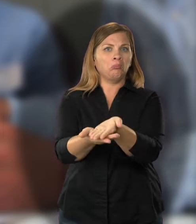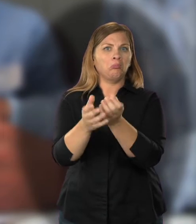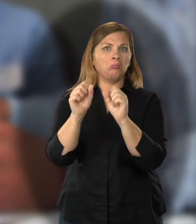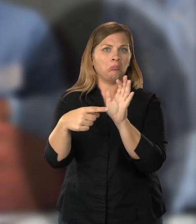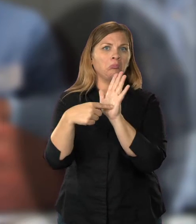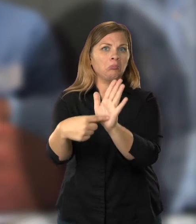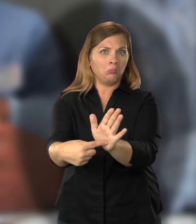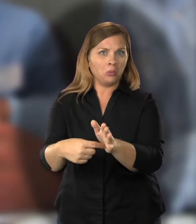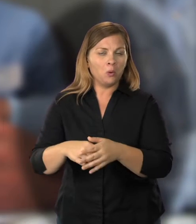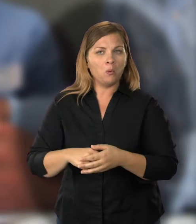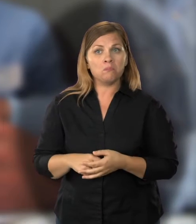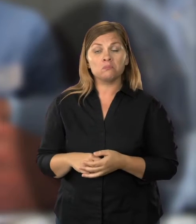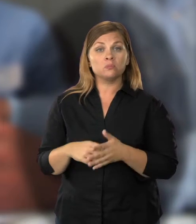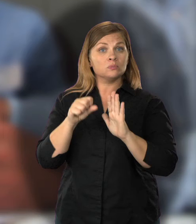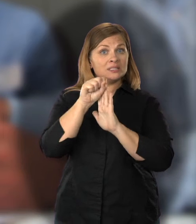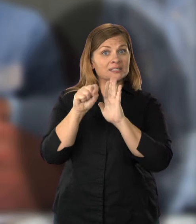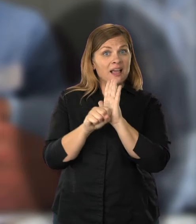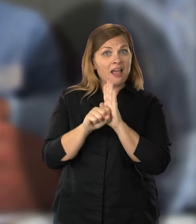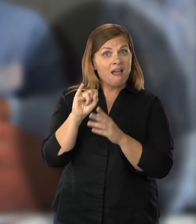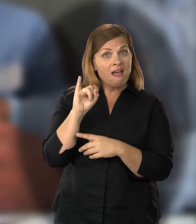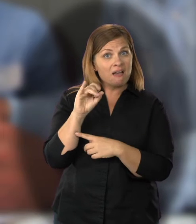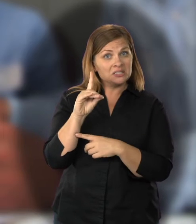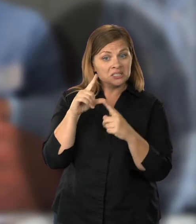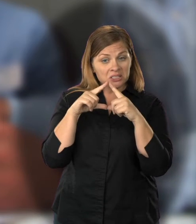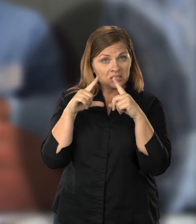You can also use a yellow receipt for a Minnesota driver's license,